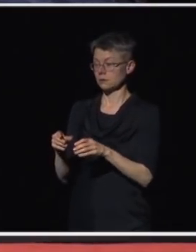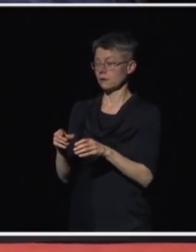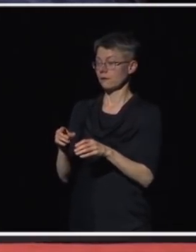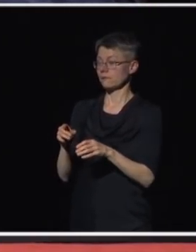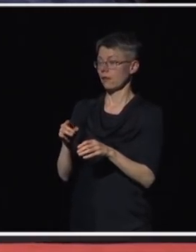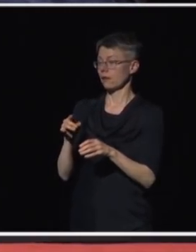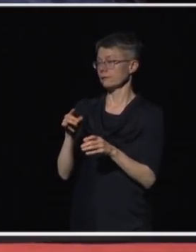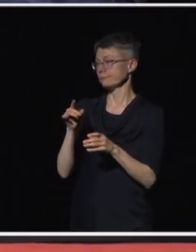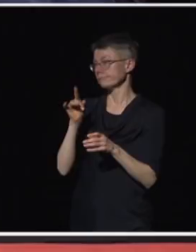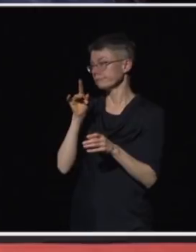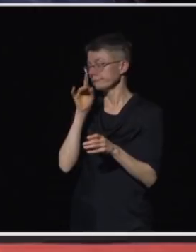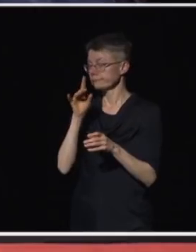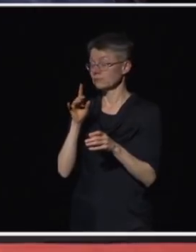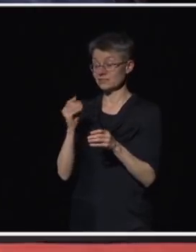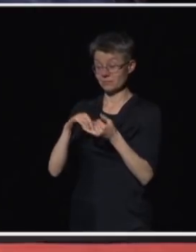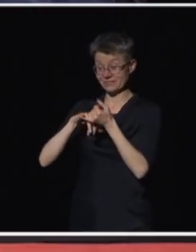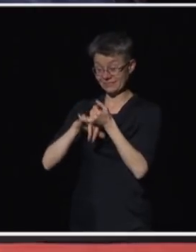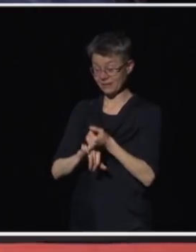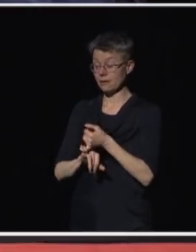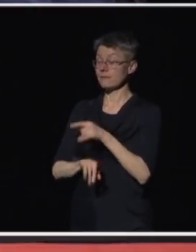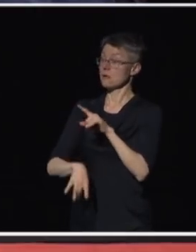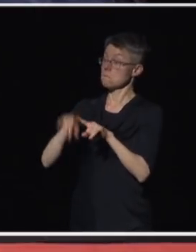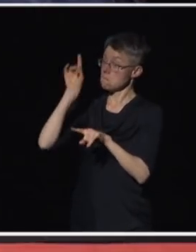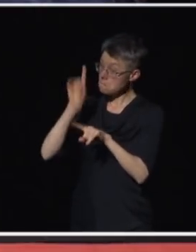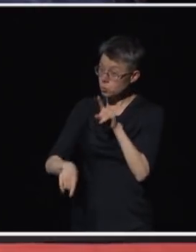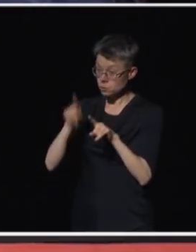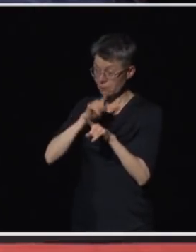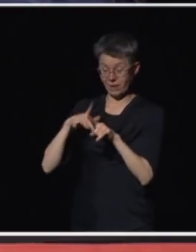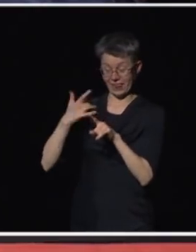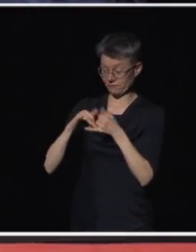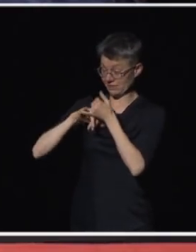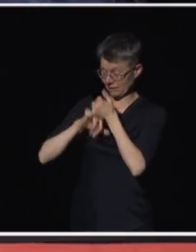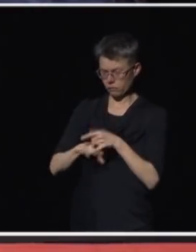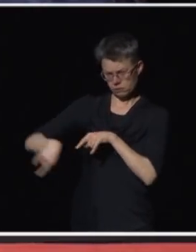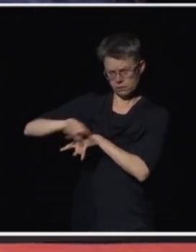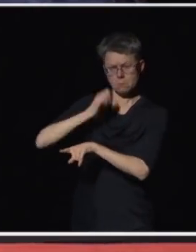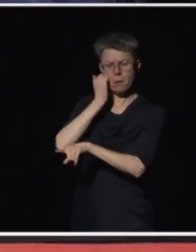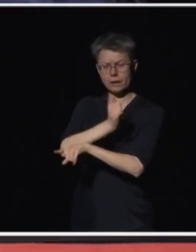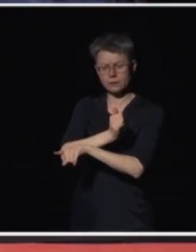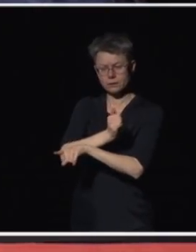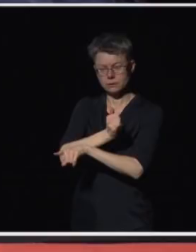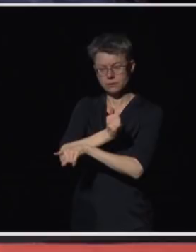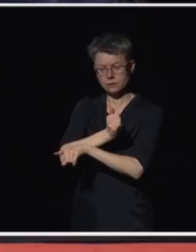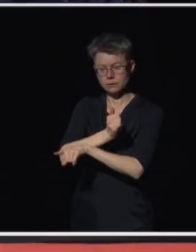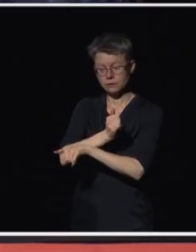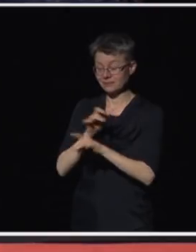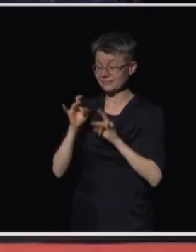In fact, in several states in the south it was the majority of the people living in those states. At the start of the Civil War the collection of them,